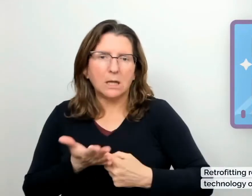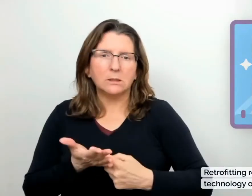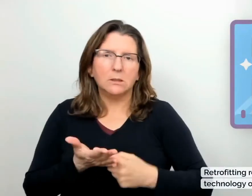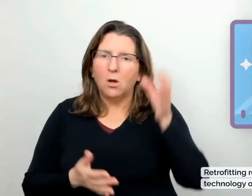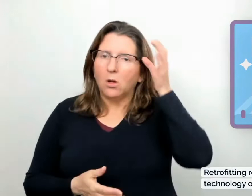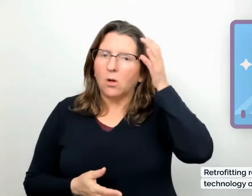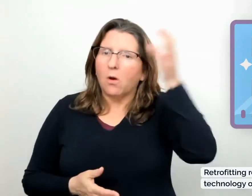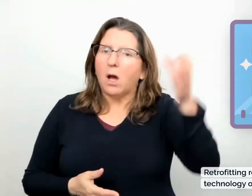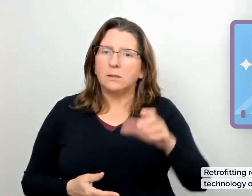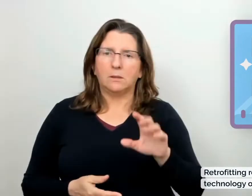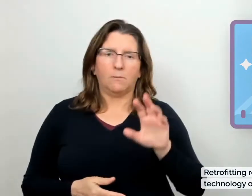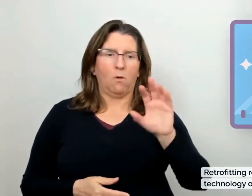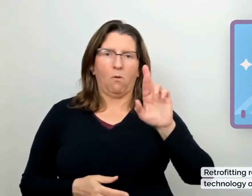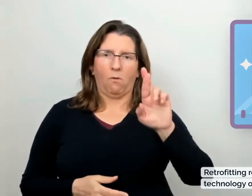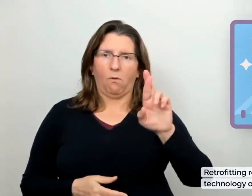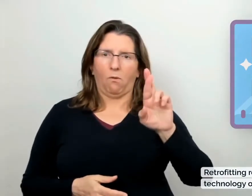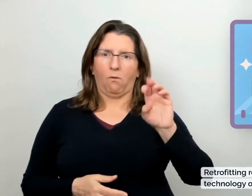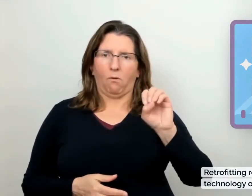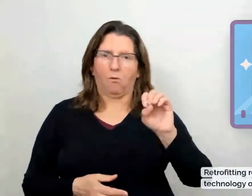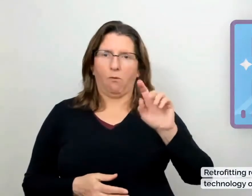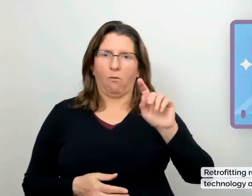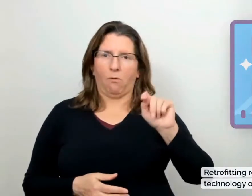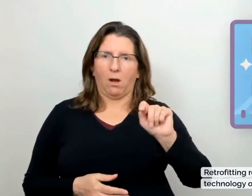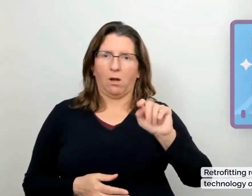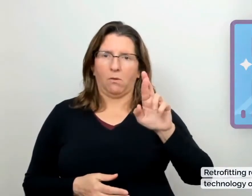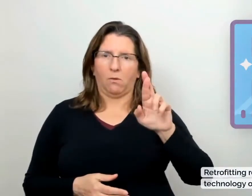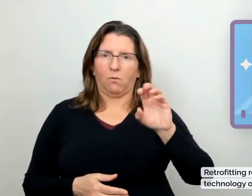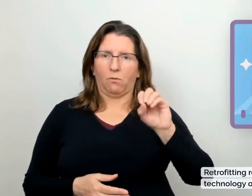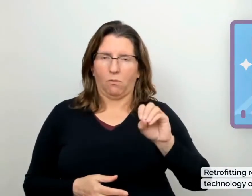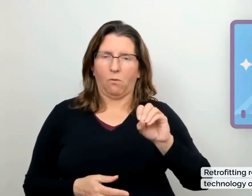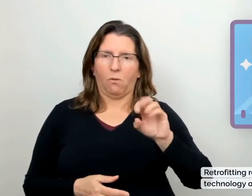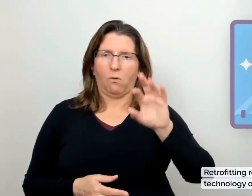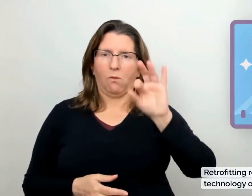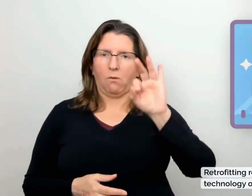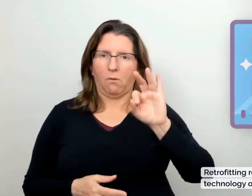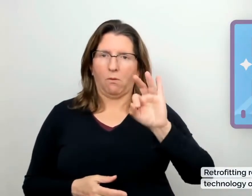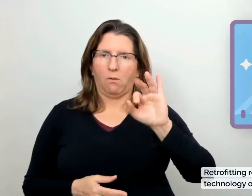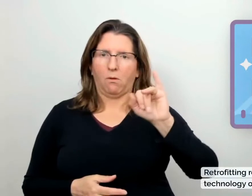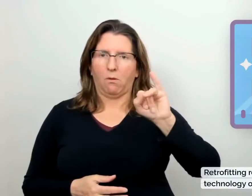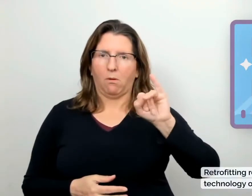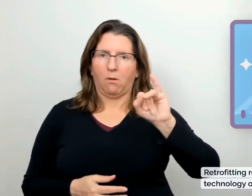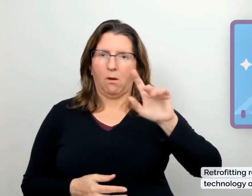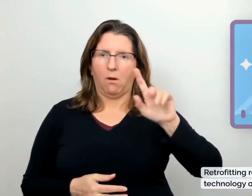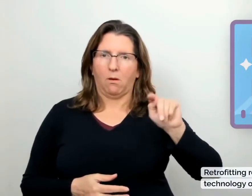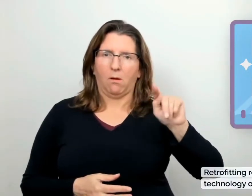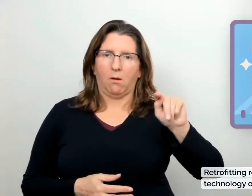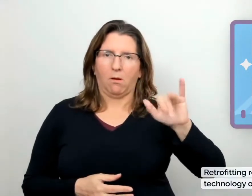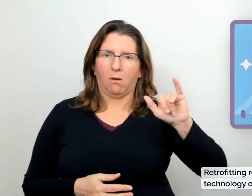Let's look at the concept of retrofitting.